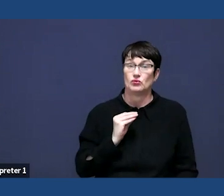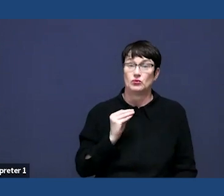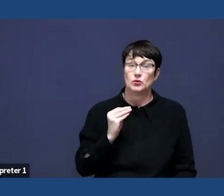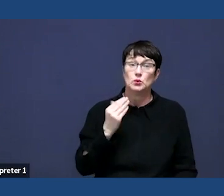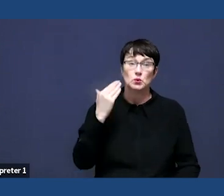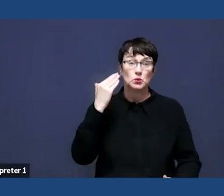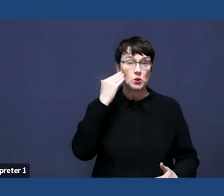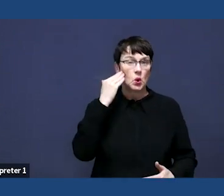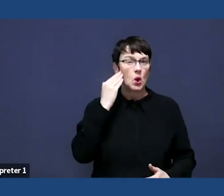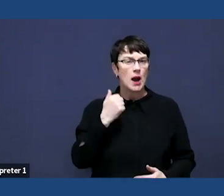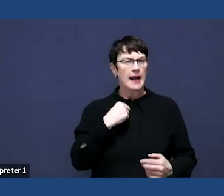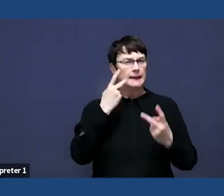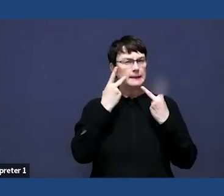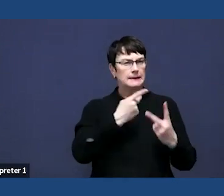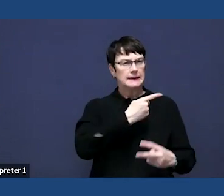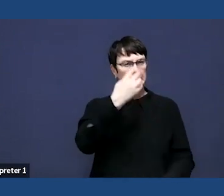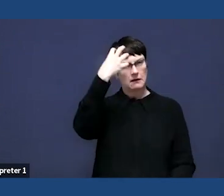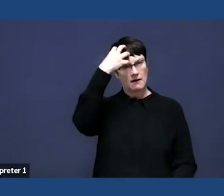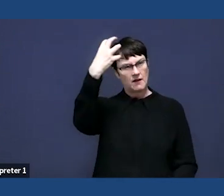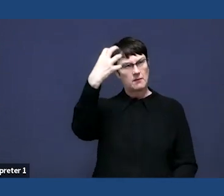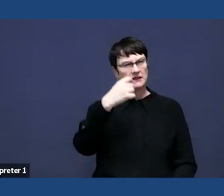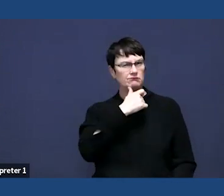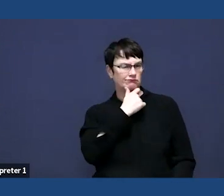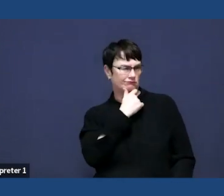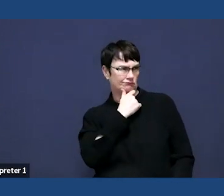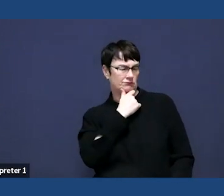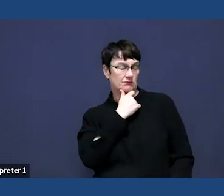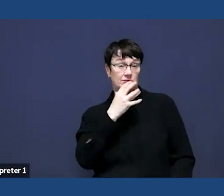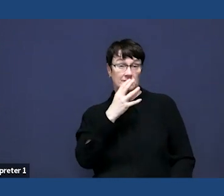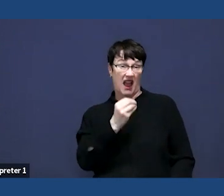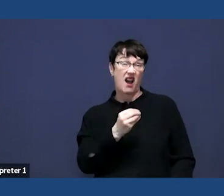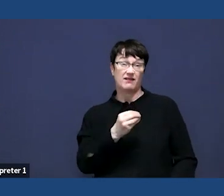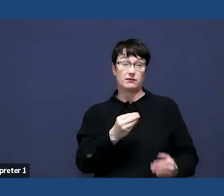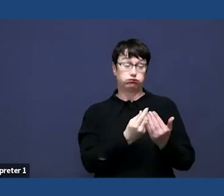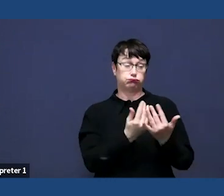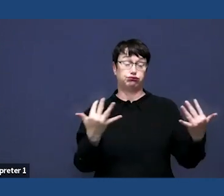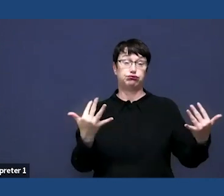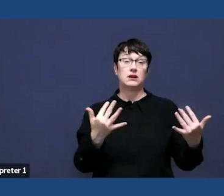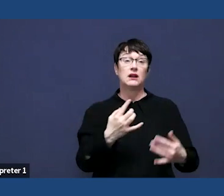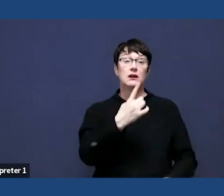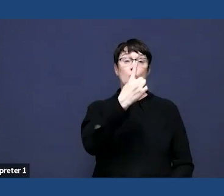And over the coming years across nations there's going to be a massive transfer of knowledge